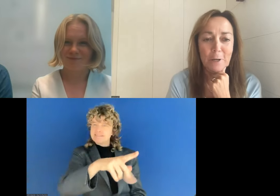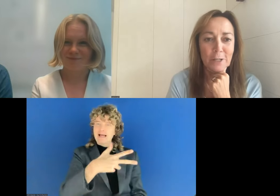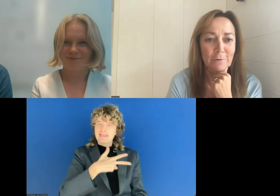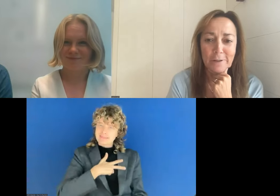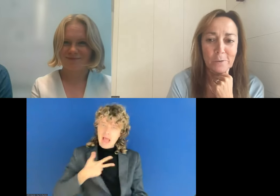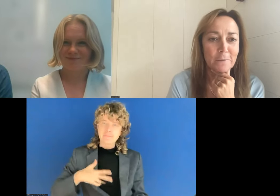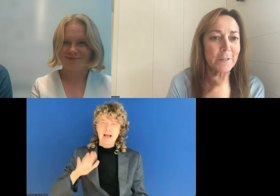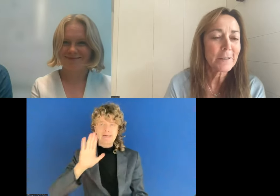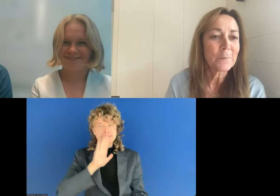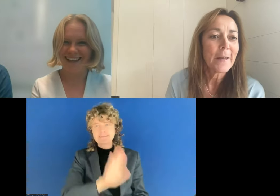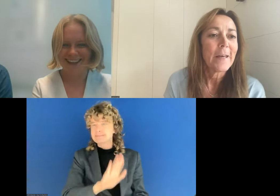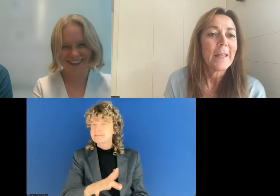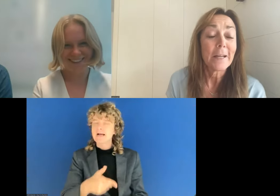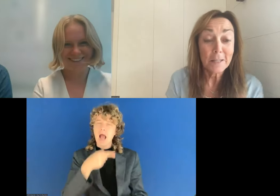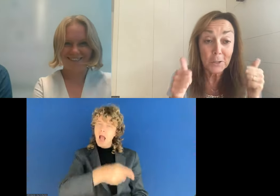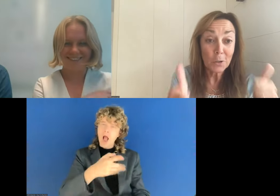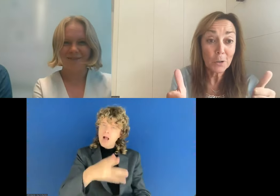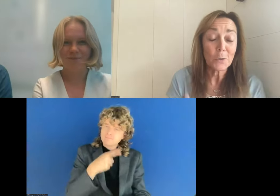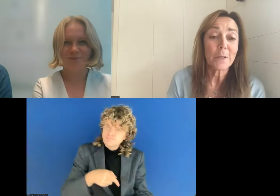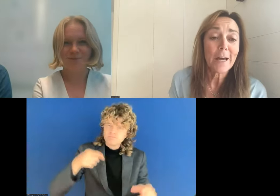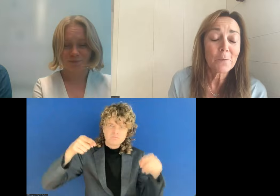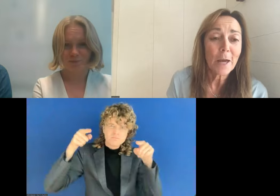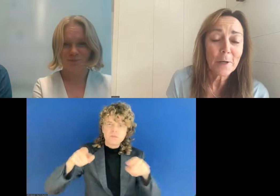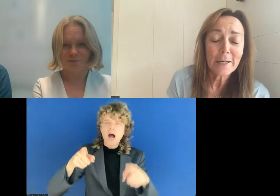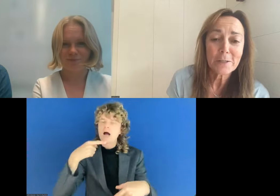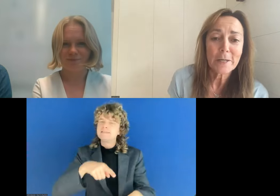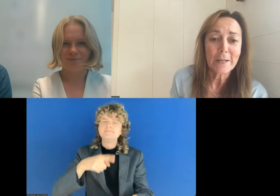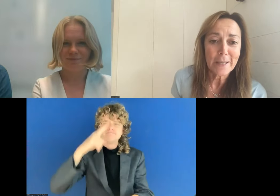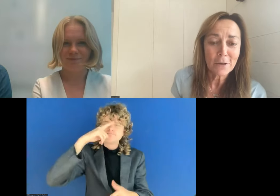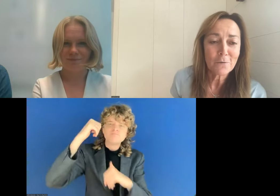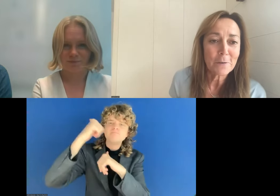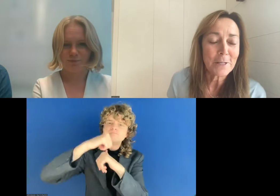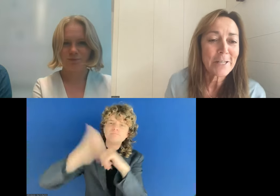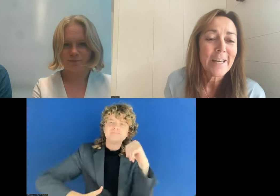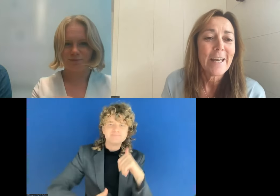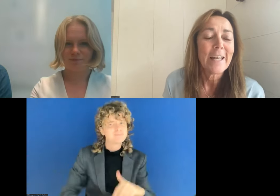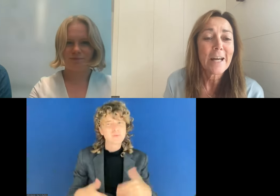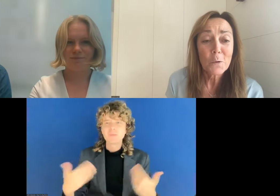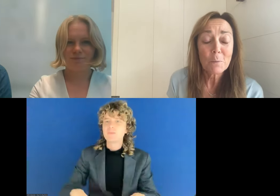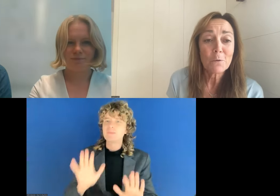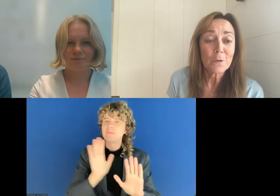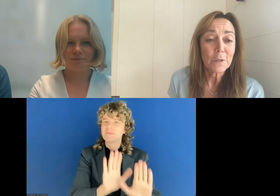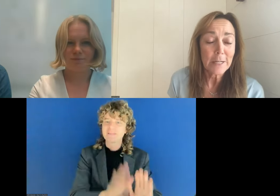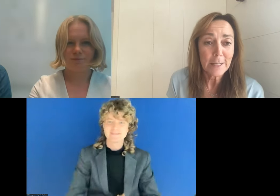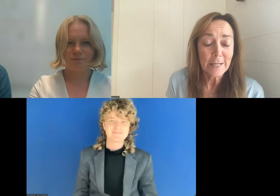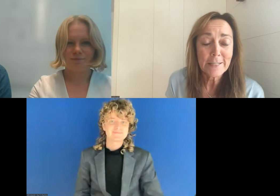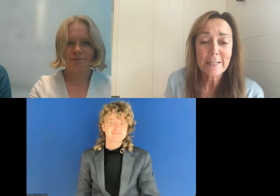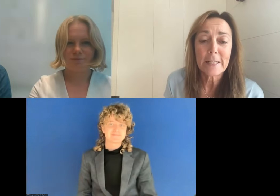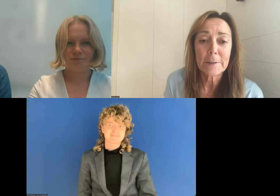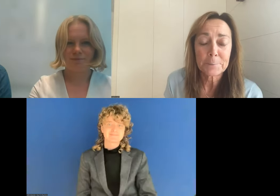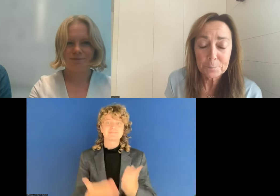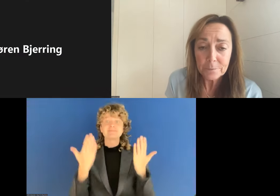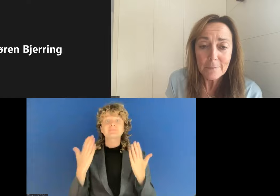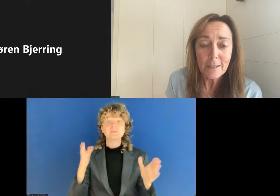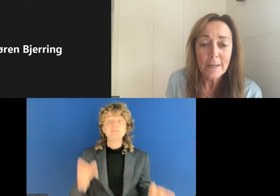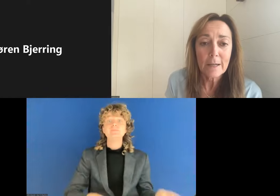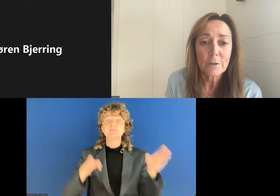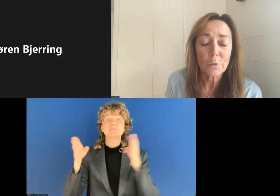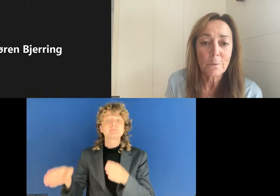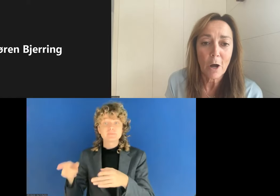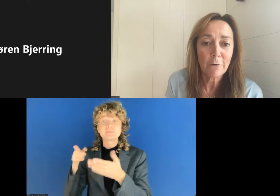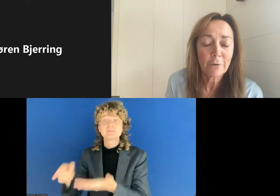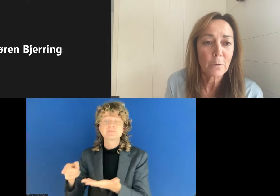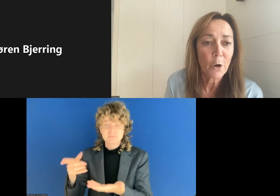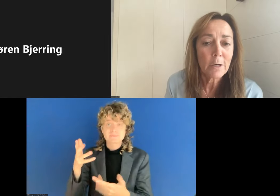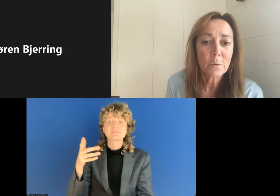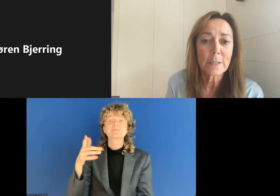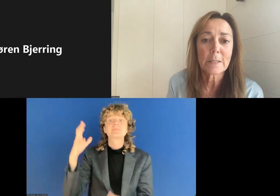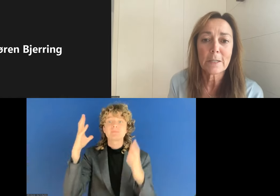are suffer than all of us. Now I move to the Netherlands to Raph de Rooij, who is with the